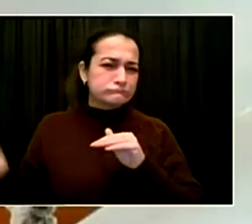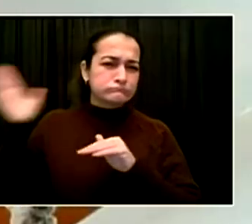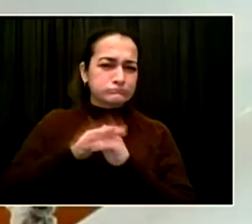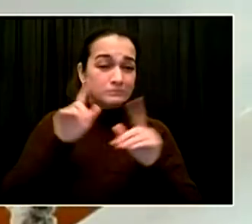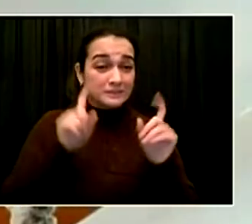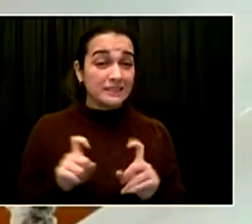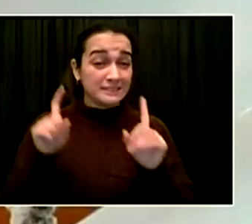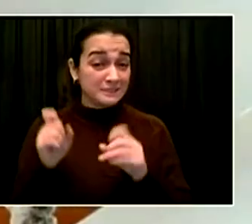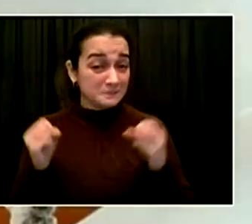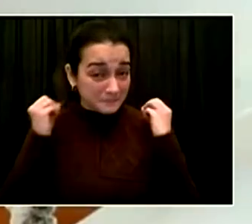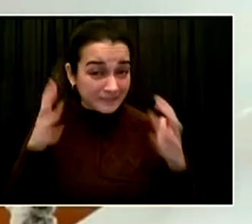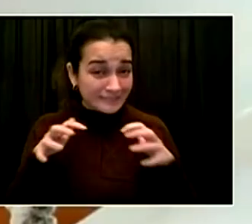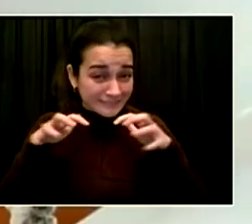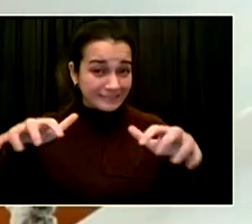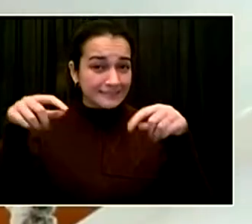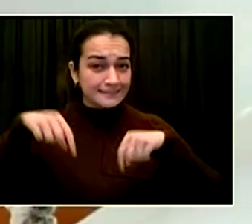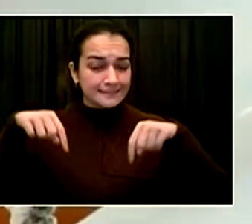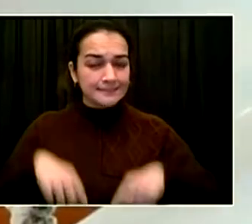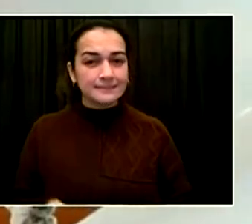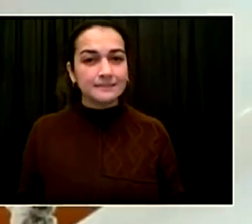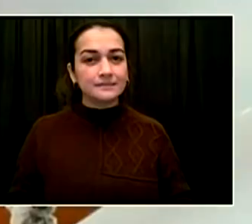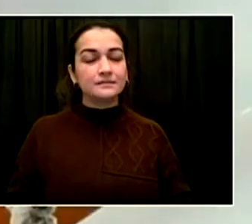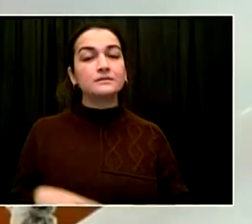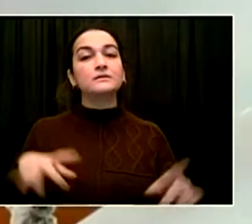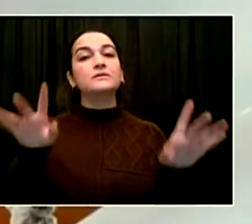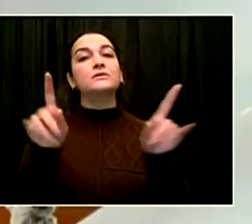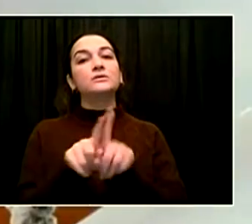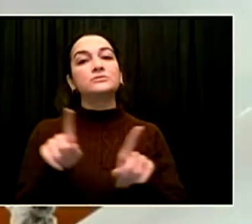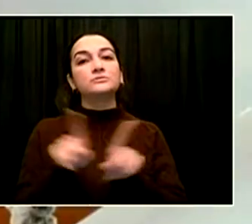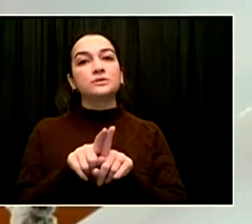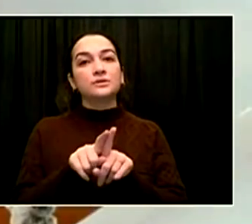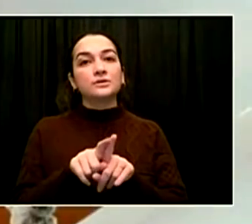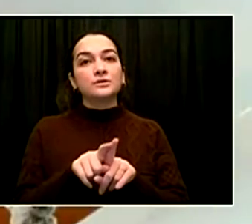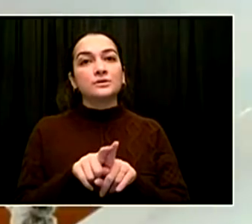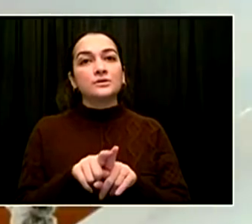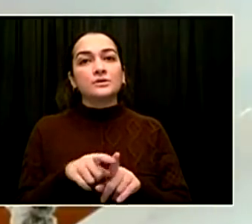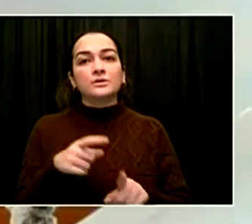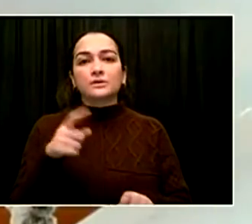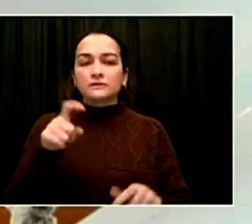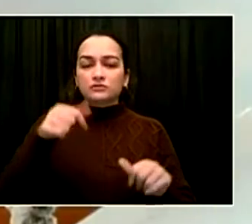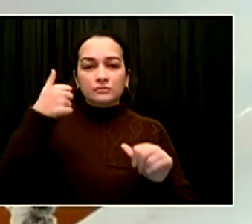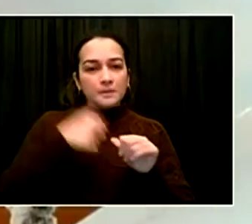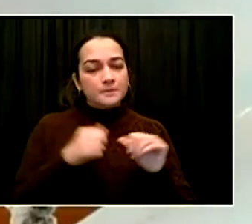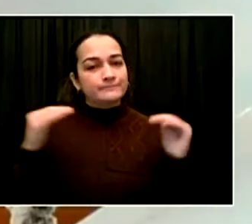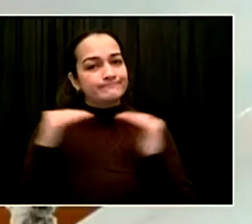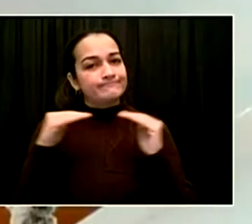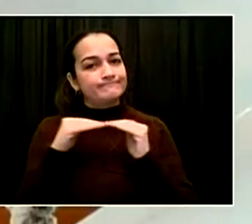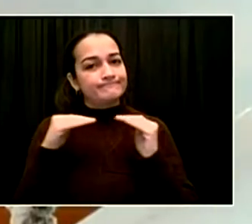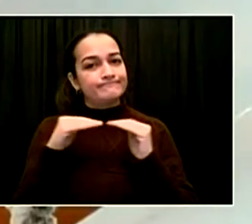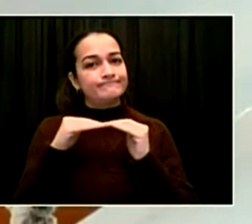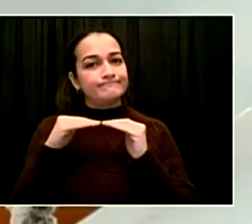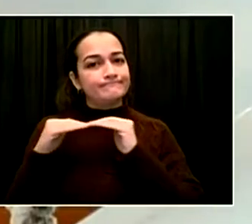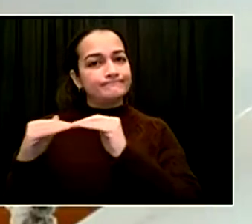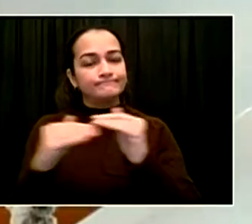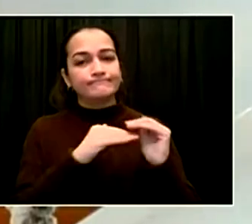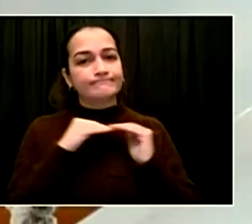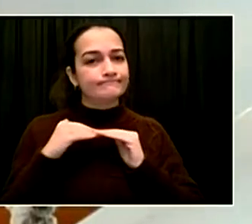JUST THE NUMBERS. WE WANT TO BRING TESTING EQUITABLY INTO THE COMMUNITIES AND WE WANT TO THINK ABOUT THGS LIKE ARMING OUR